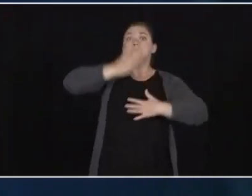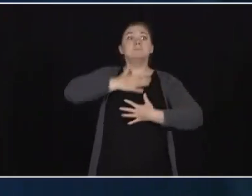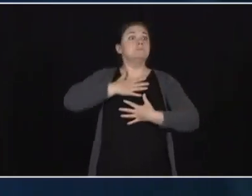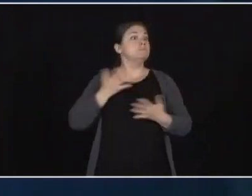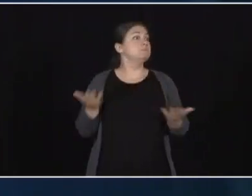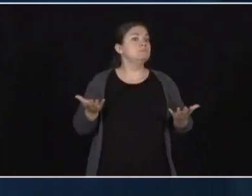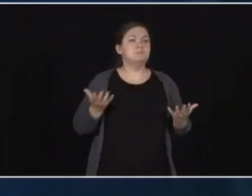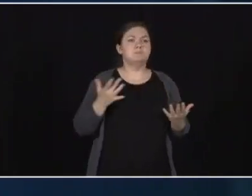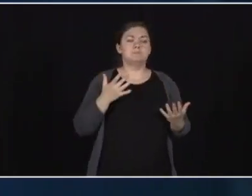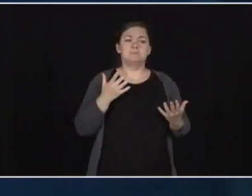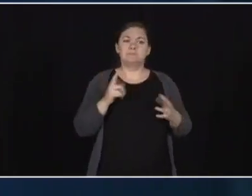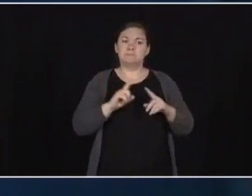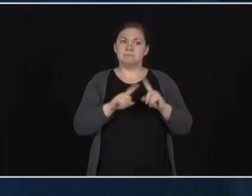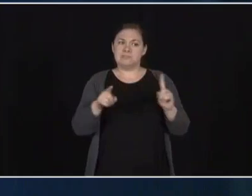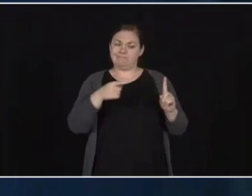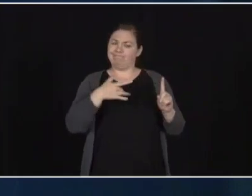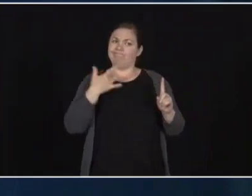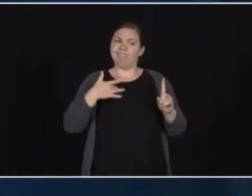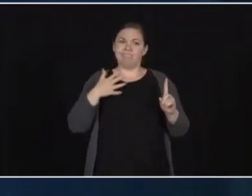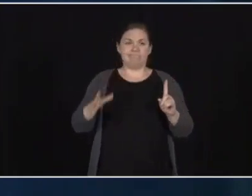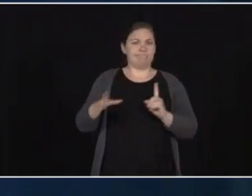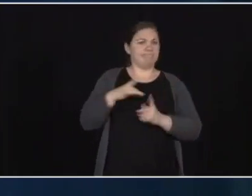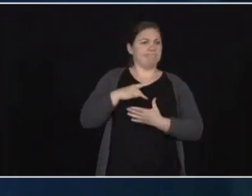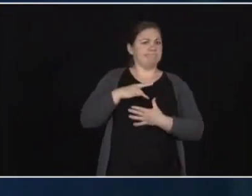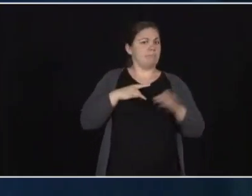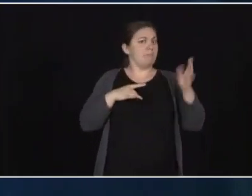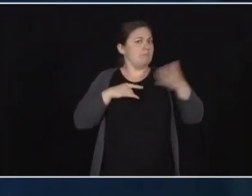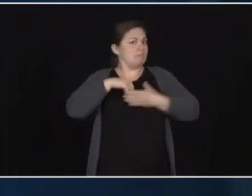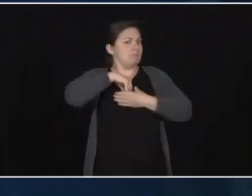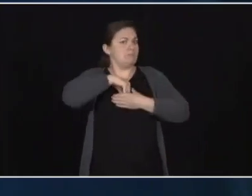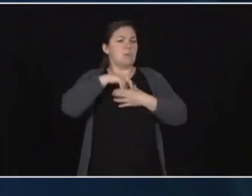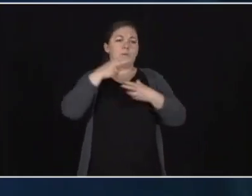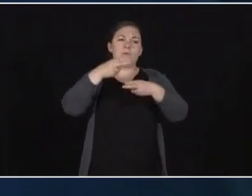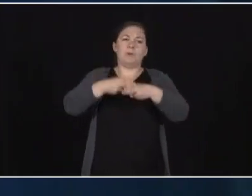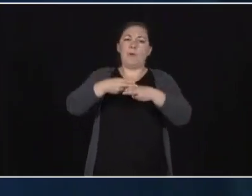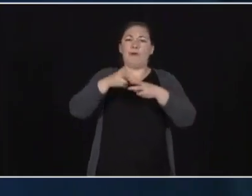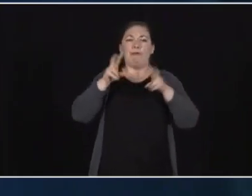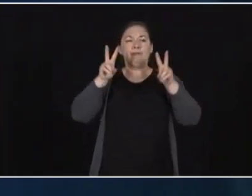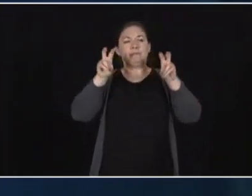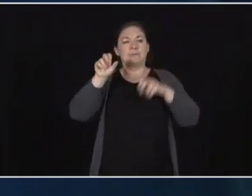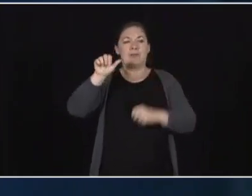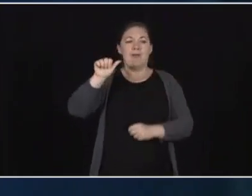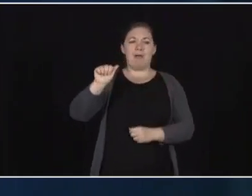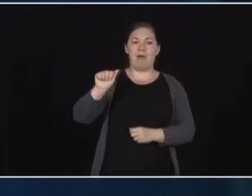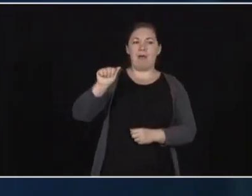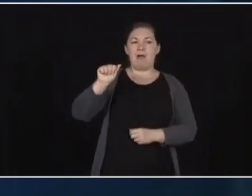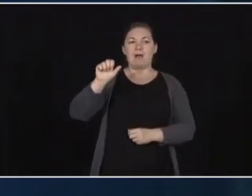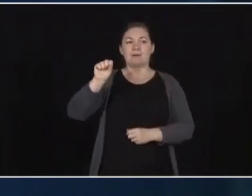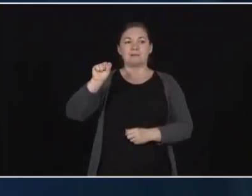people. And I think the term asymptomatic is often talked about in different ways.